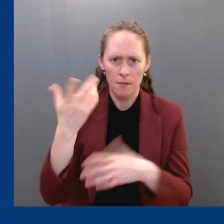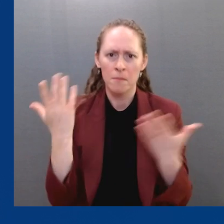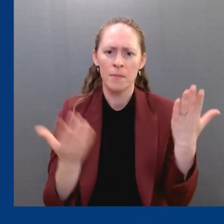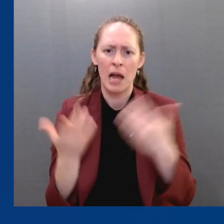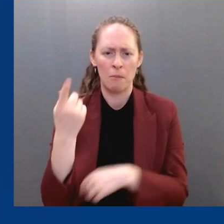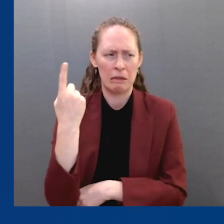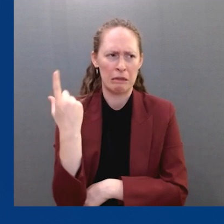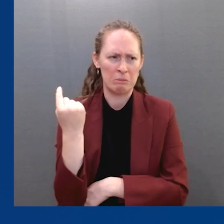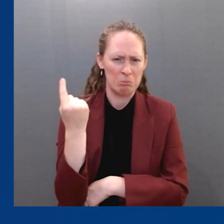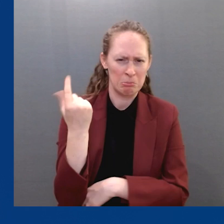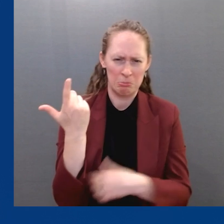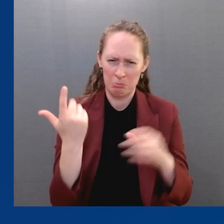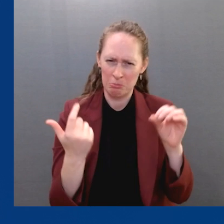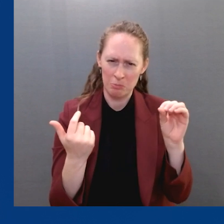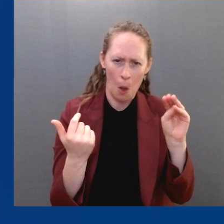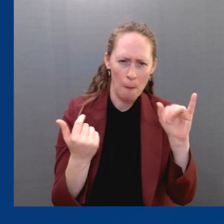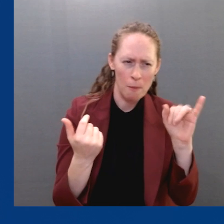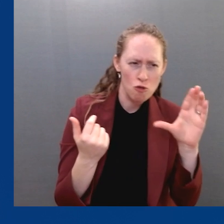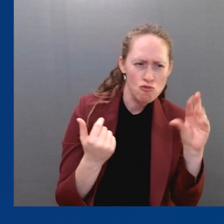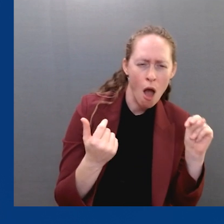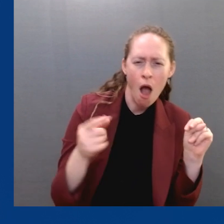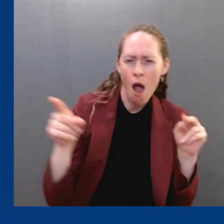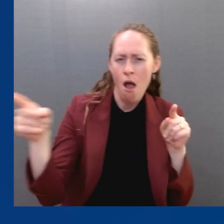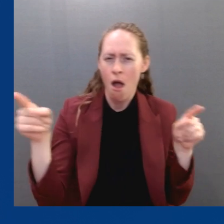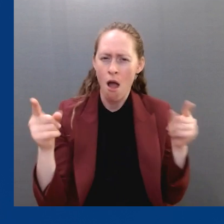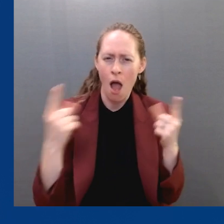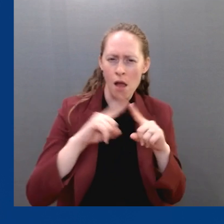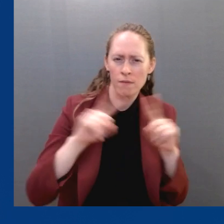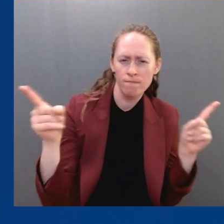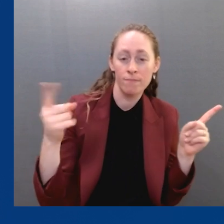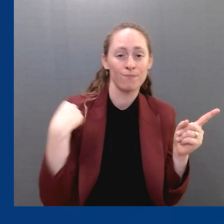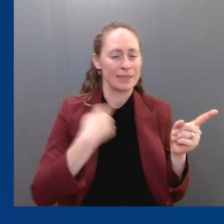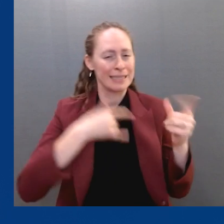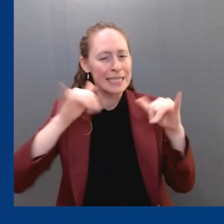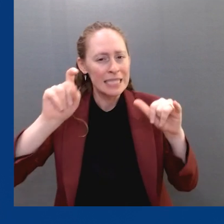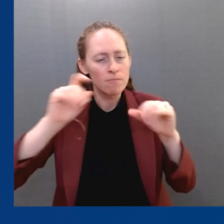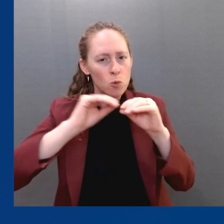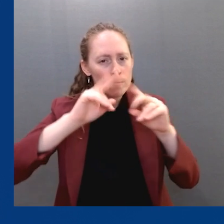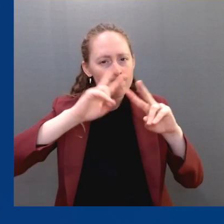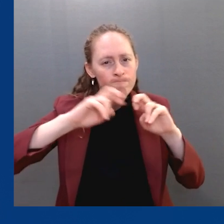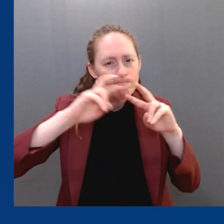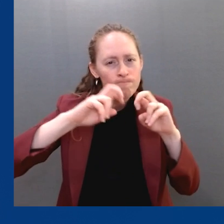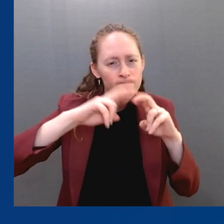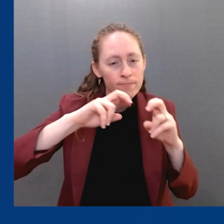But we do know it to be more transmissible and more immune evading people with prior infection.